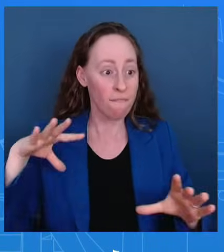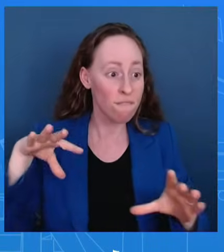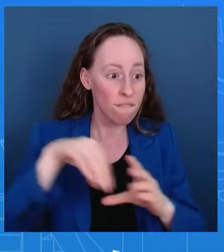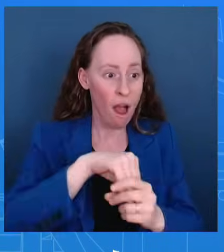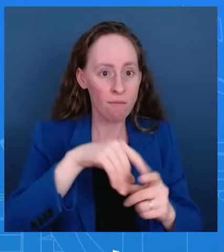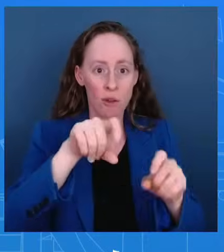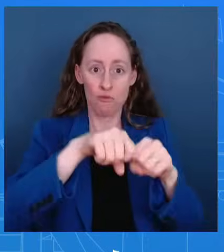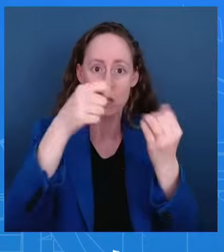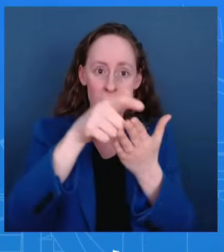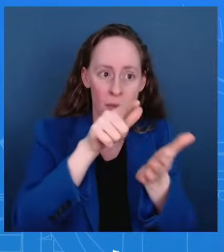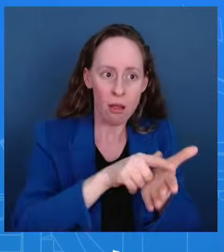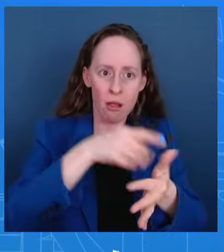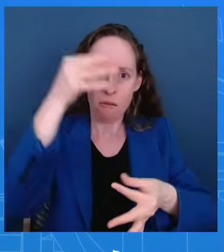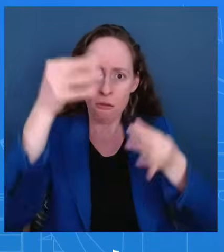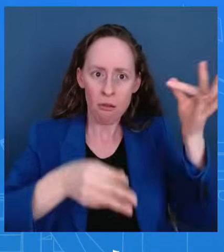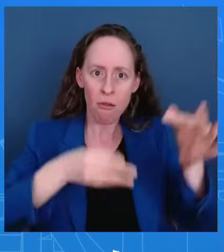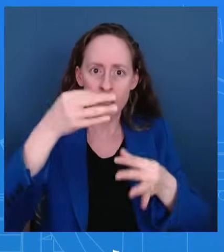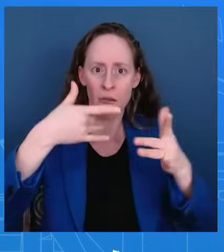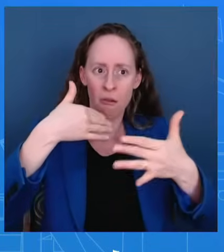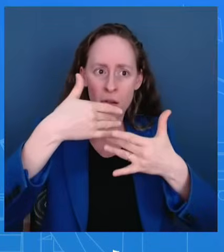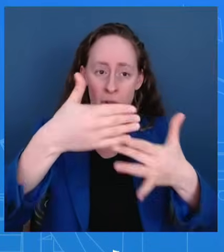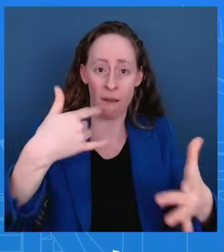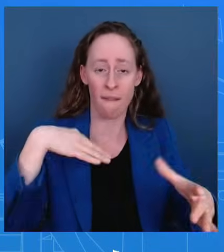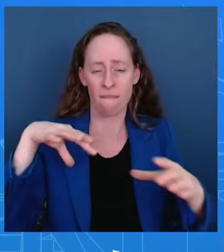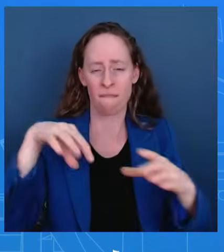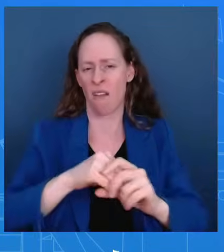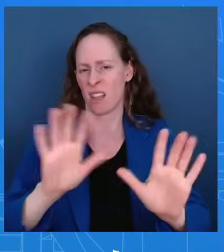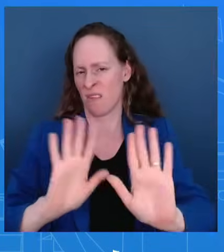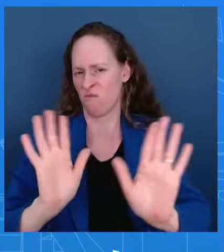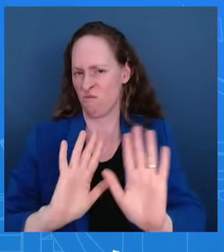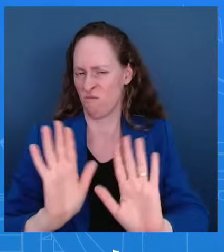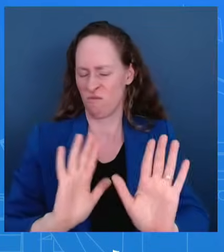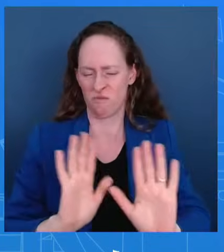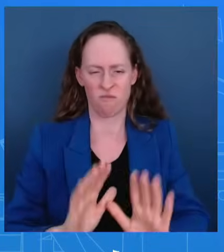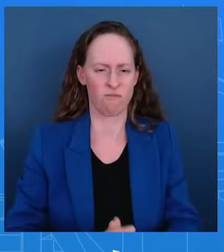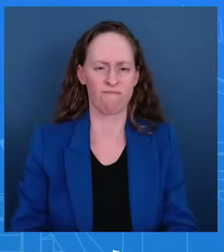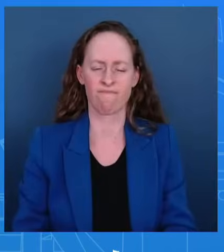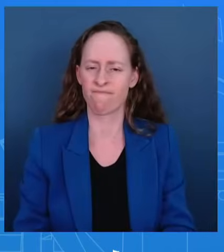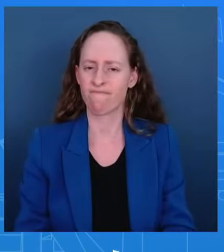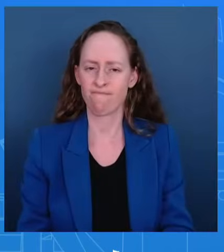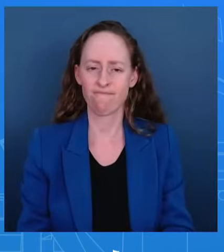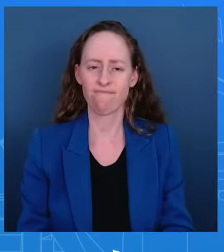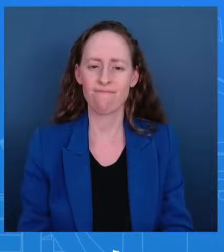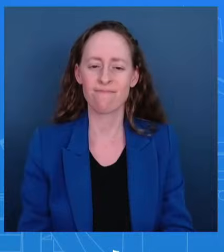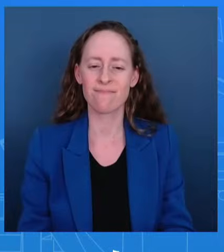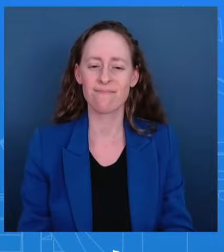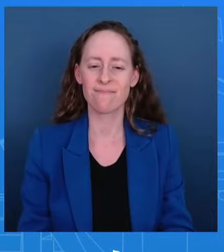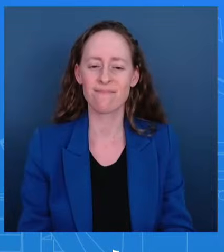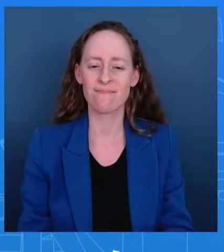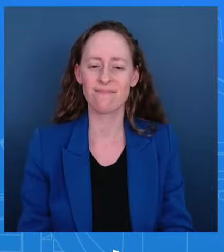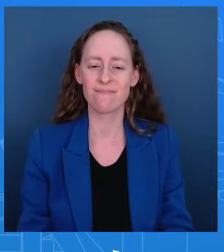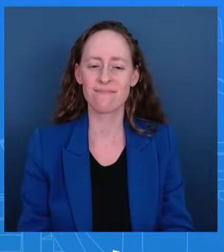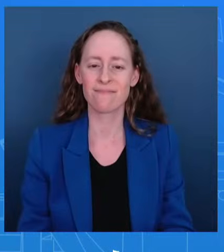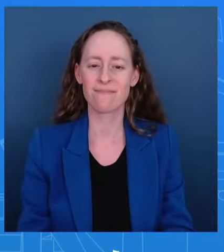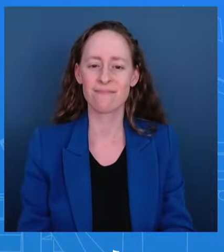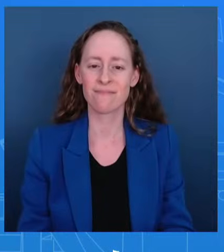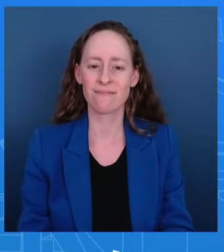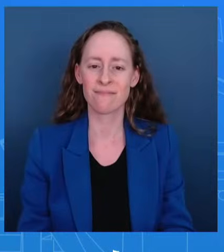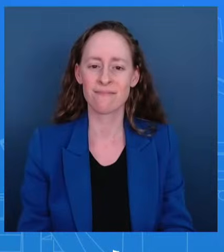Go ahead. The Press: Thank you, Karine. Ms. Jean-Pierre: Sticky fingers. The Press: Yeah. Ms. Jean-Pierre: That's what you called yourself. You said you had sticky fingers. The Press: Well, I kept dropping my notebook;